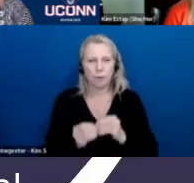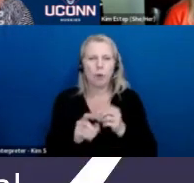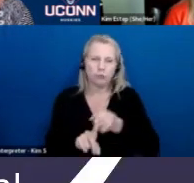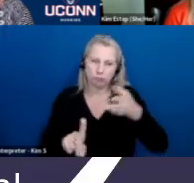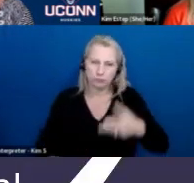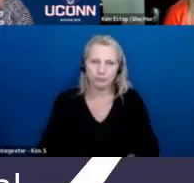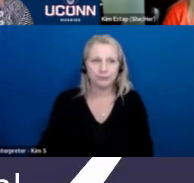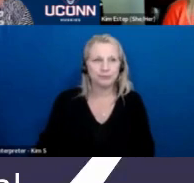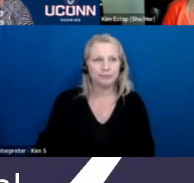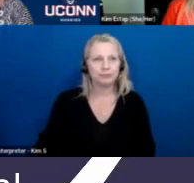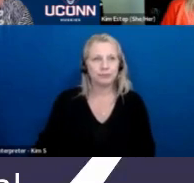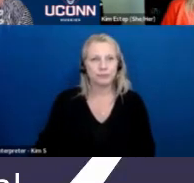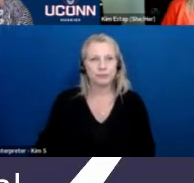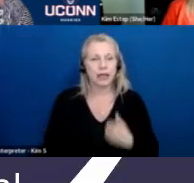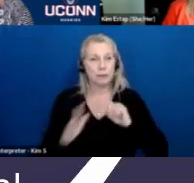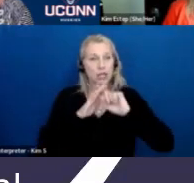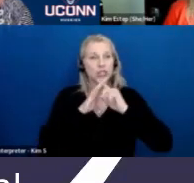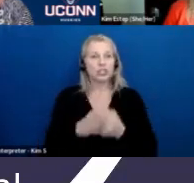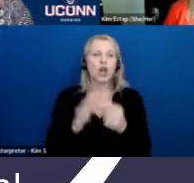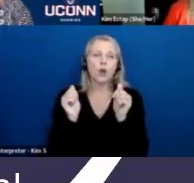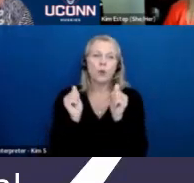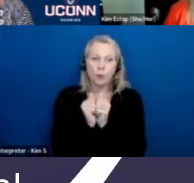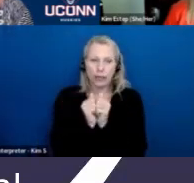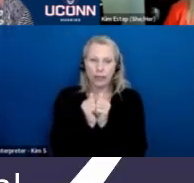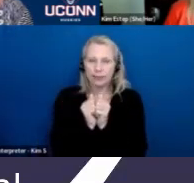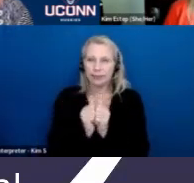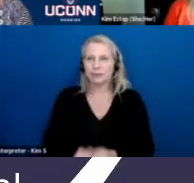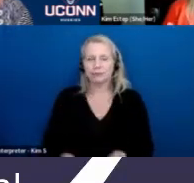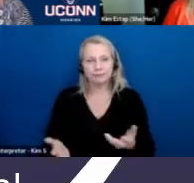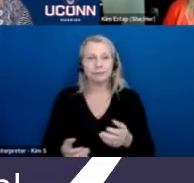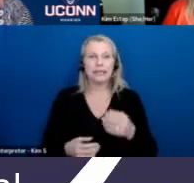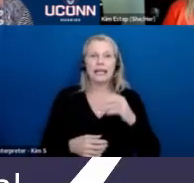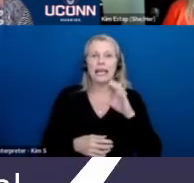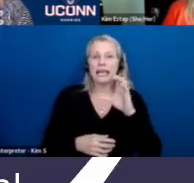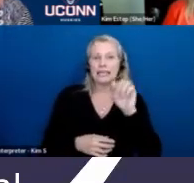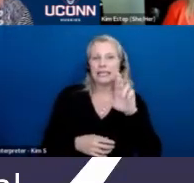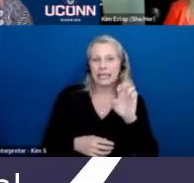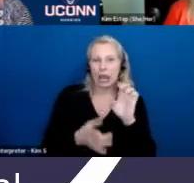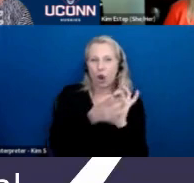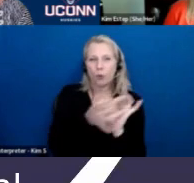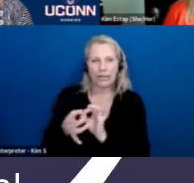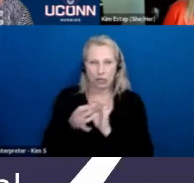And I want to start with our ironically I want to talk a little bit about care coordination, because I think